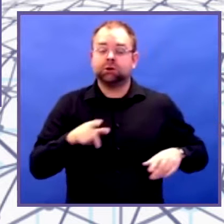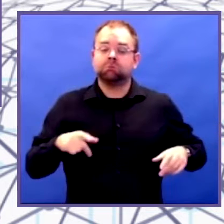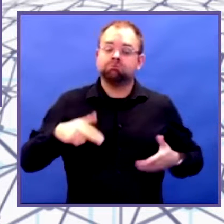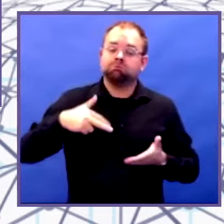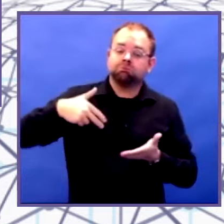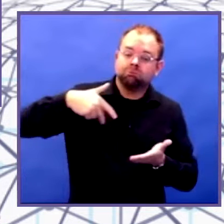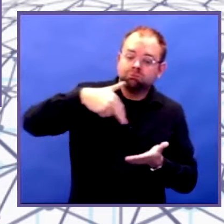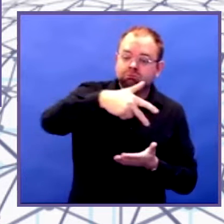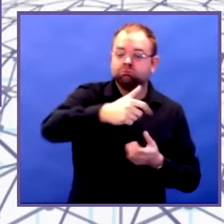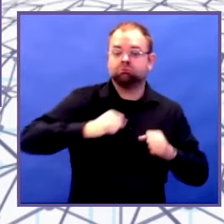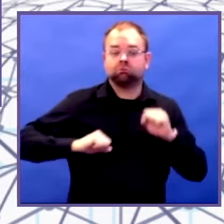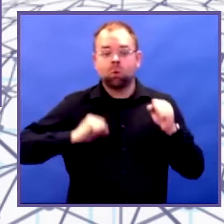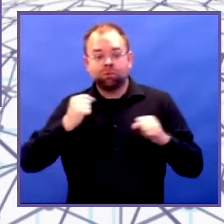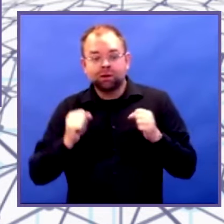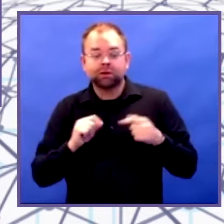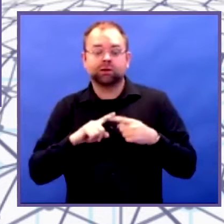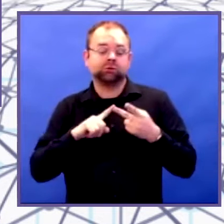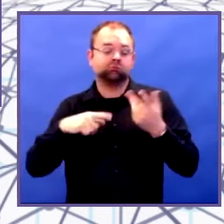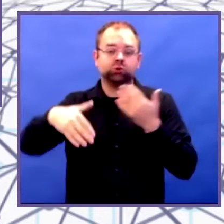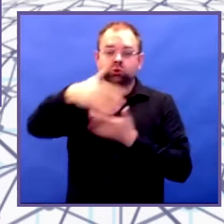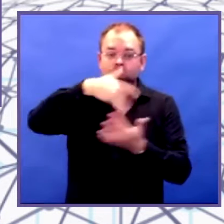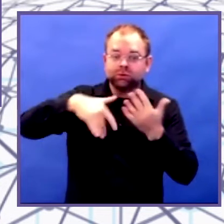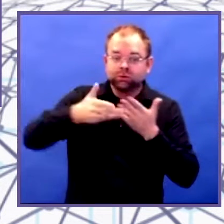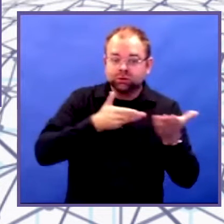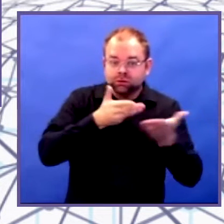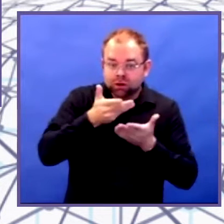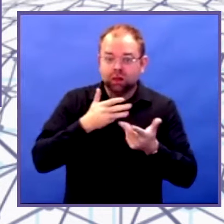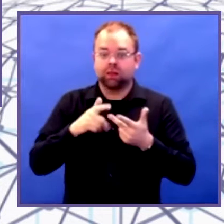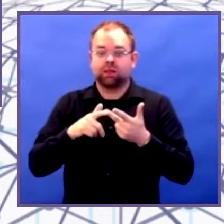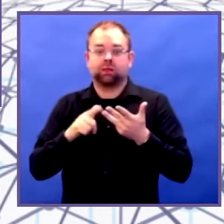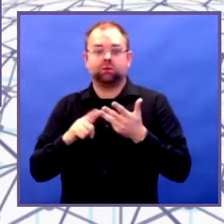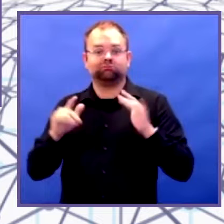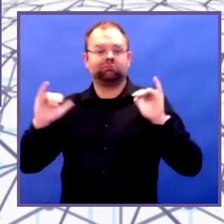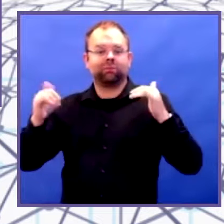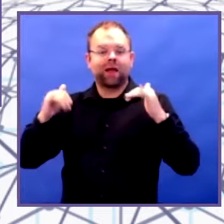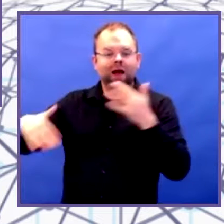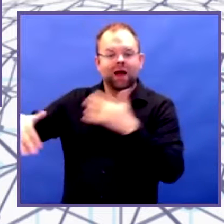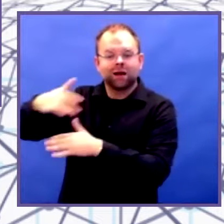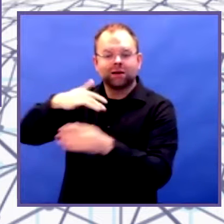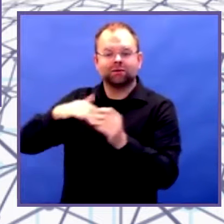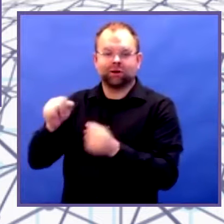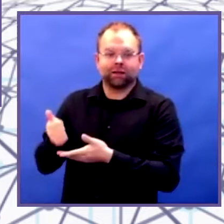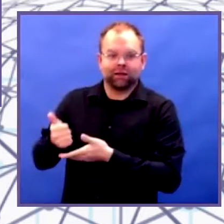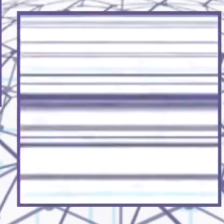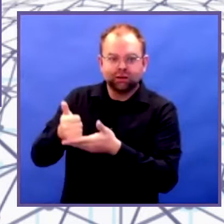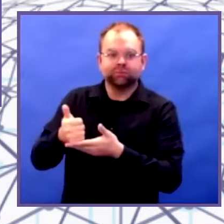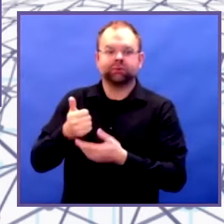And yet, despite the fact that assistive products were ever present in the children's lives